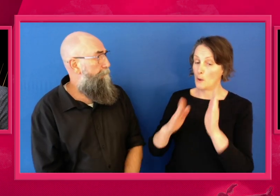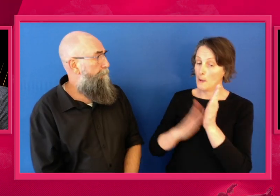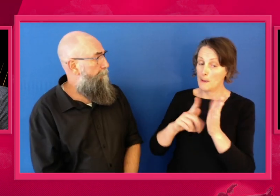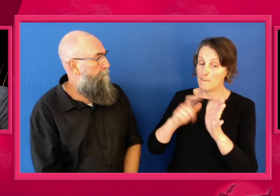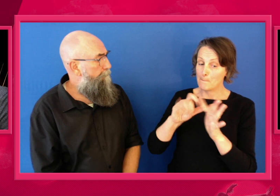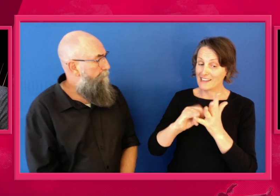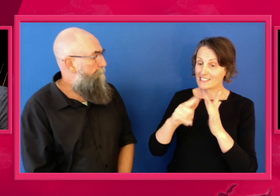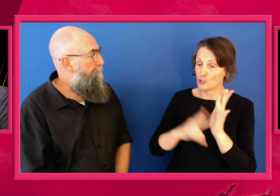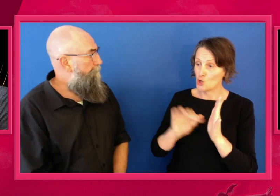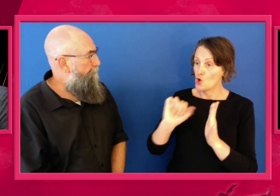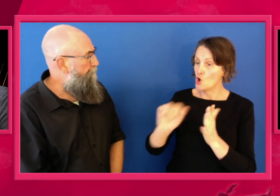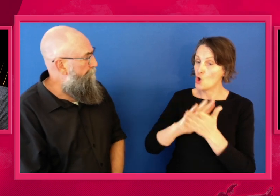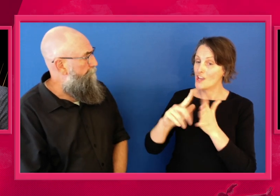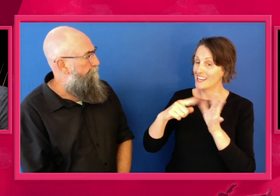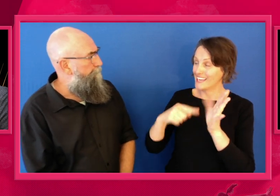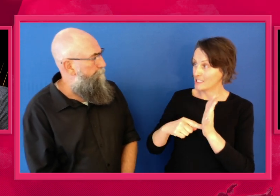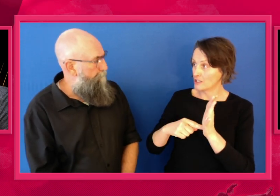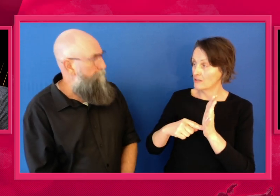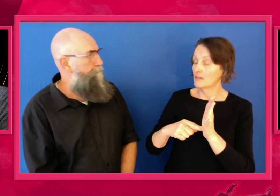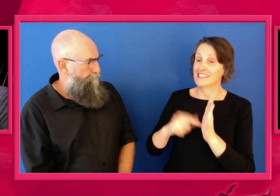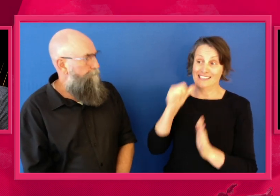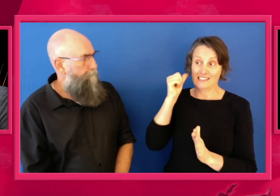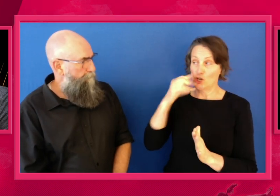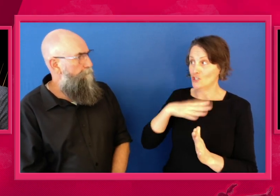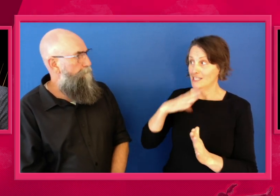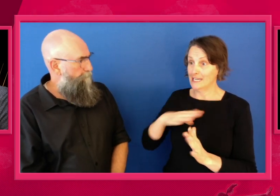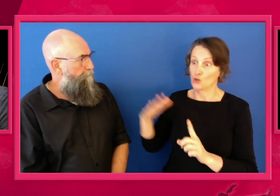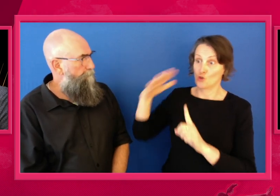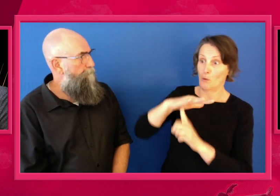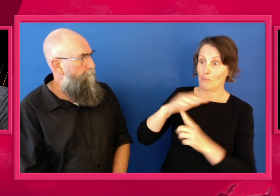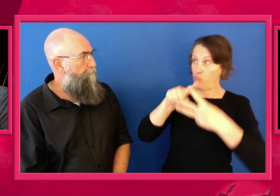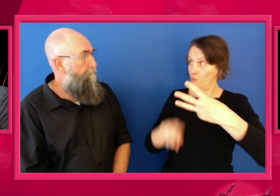to finish in the top three to be an automatic qualification for the final, yes? Then it